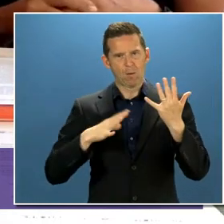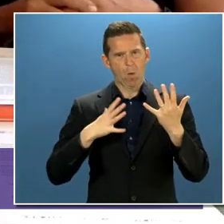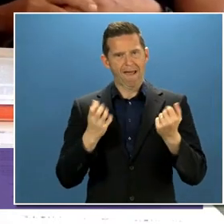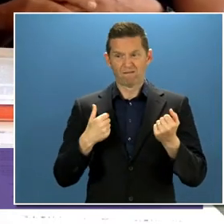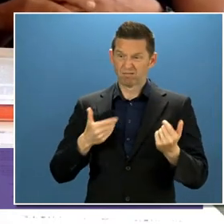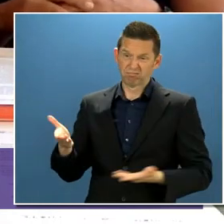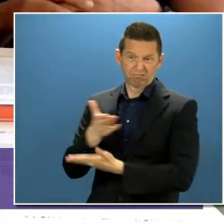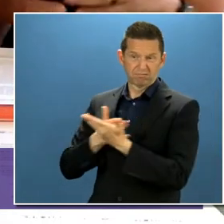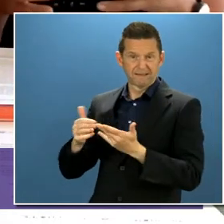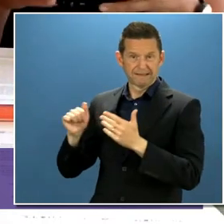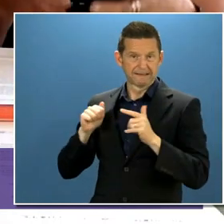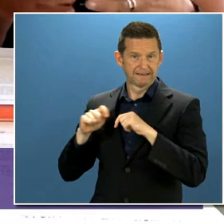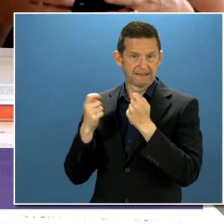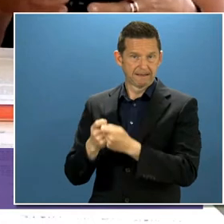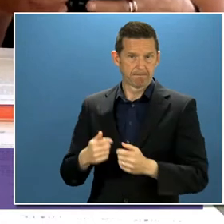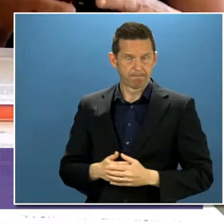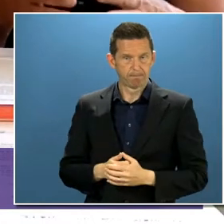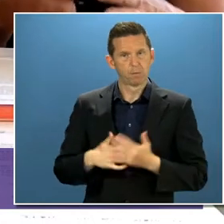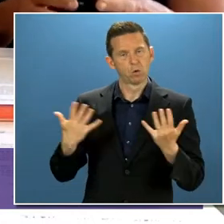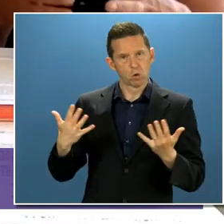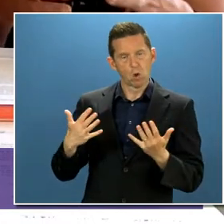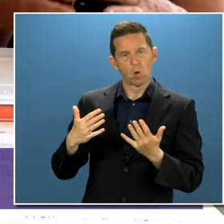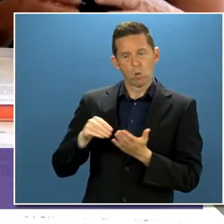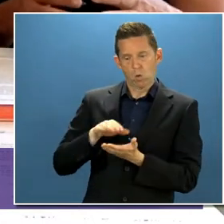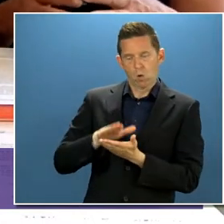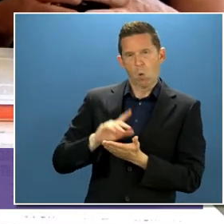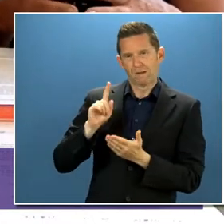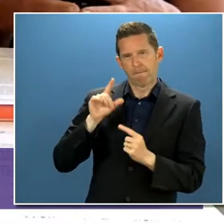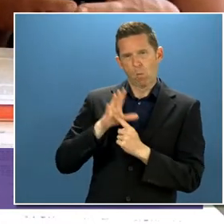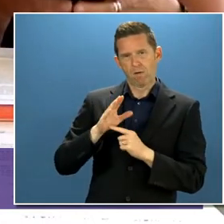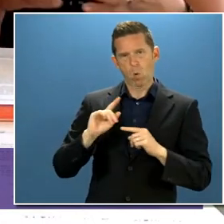And so, rooted in the fundamental aspects of what culture is, which in the